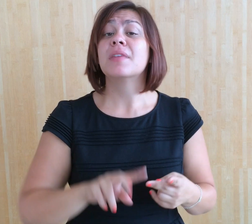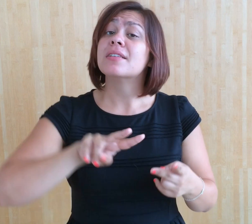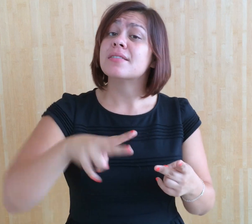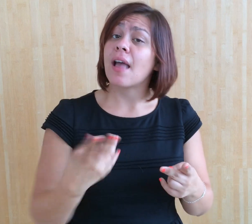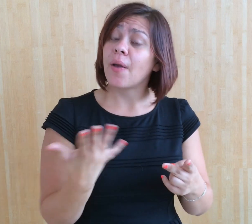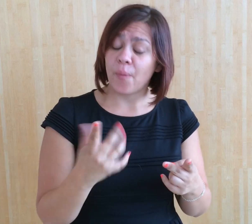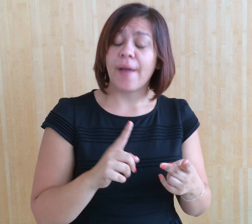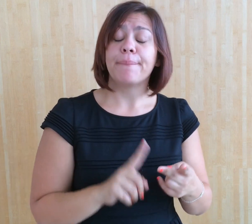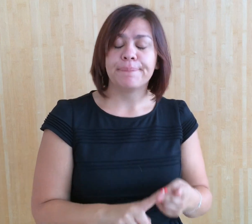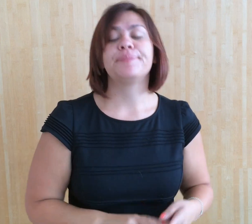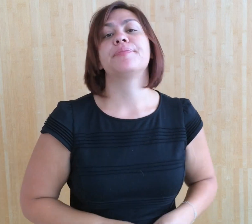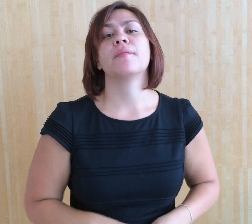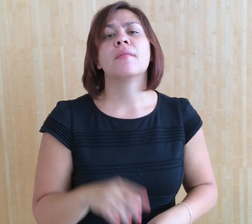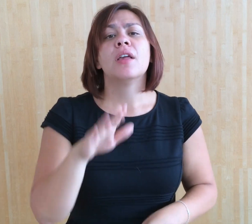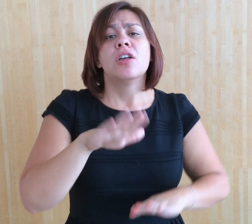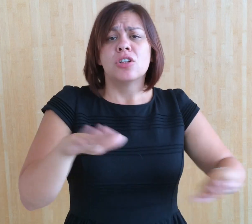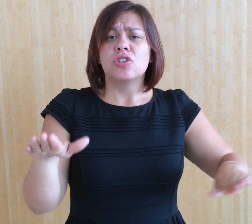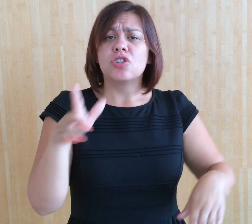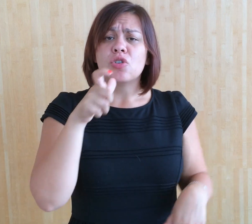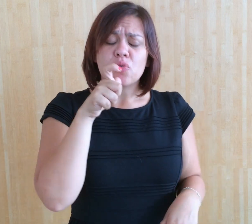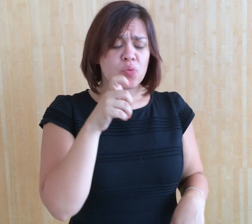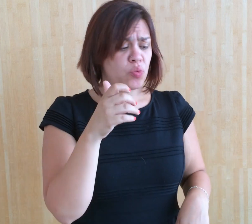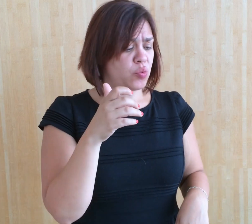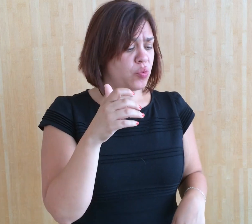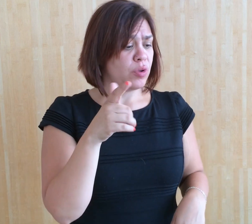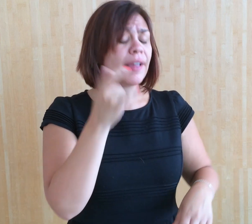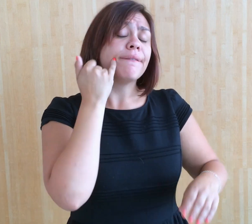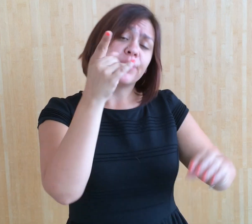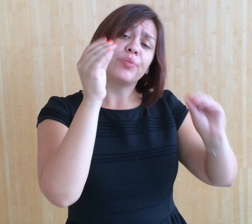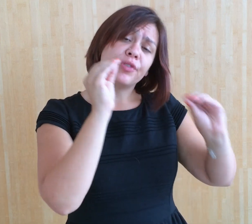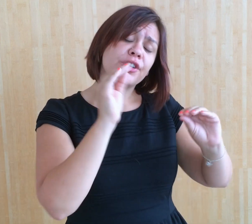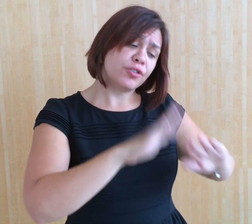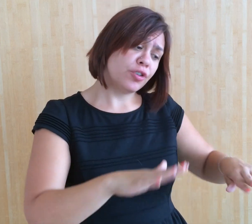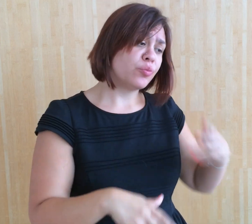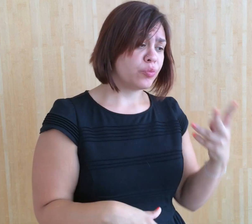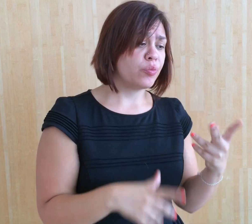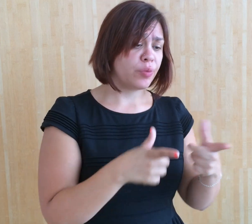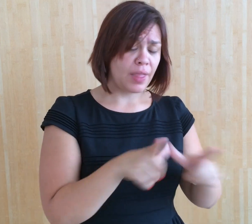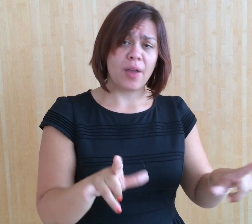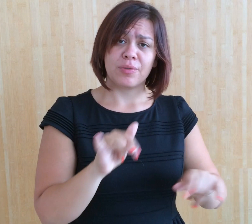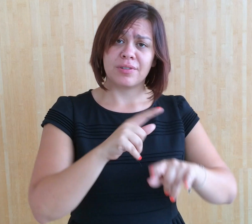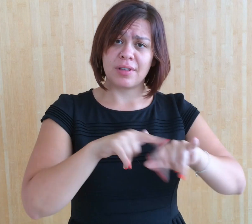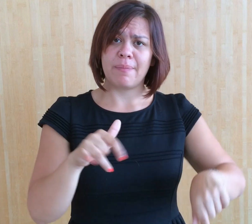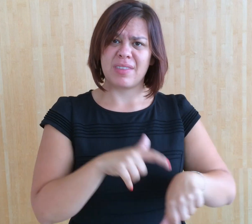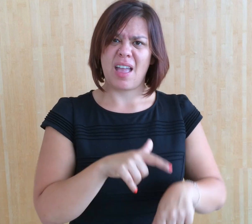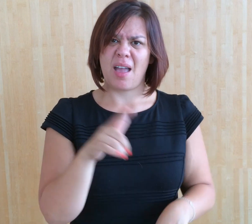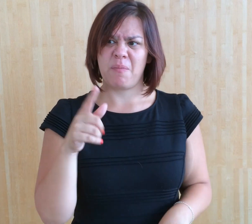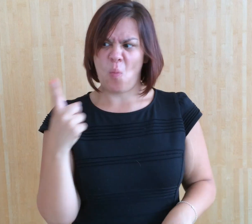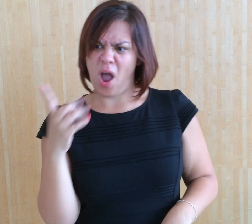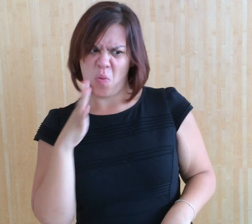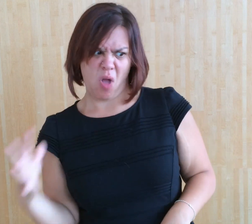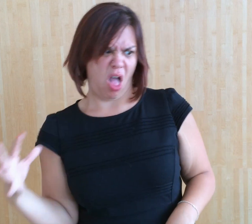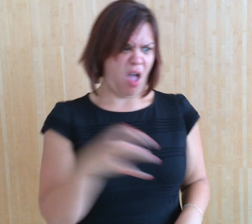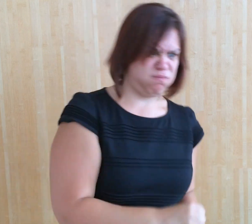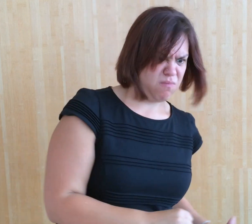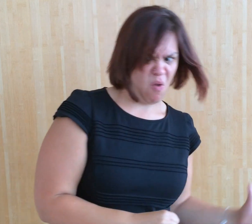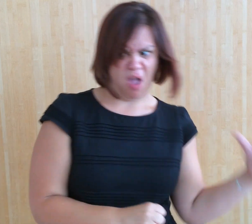Myth #2- Teaching children a signed and spoken language will change their brain structure.